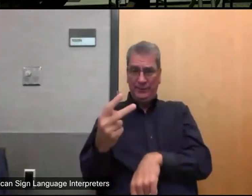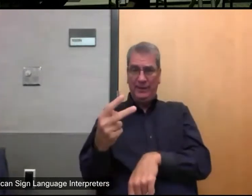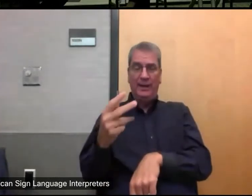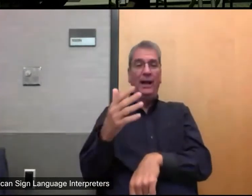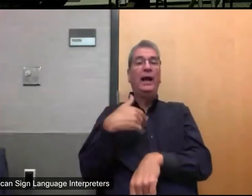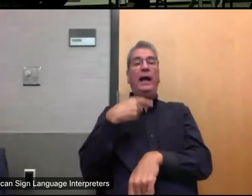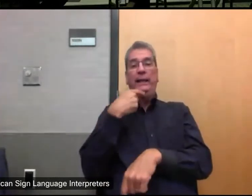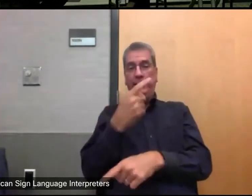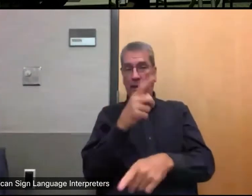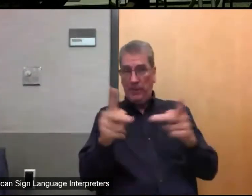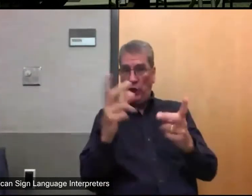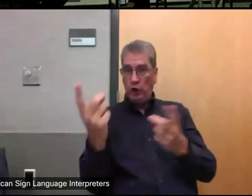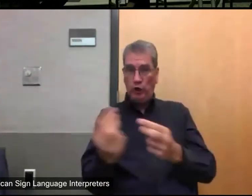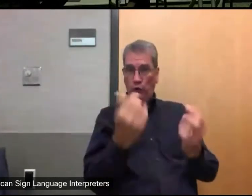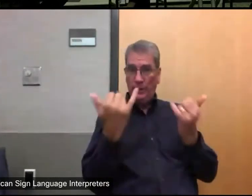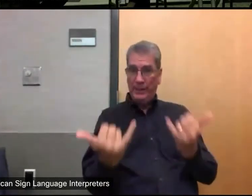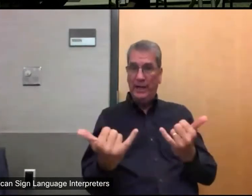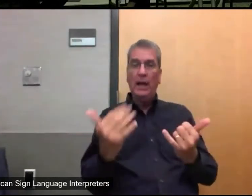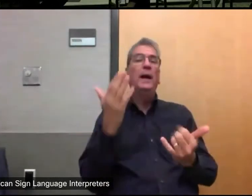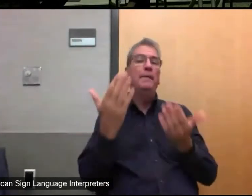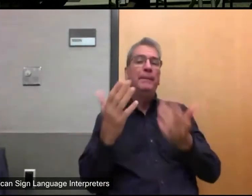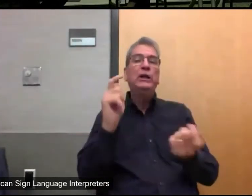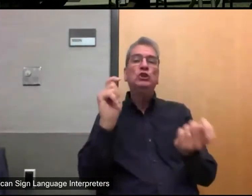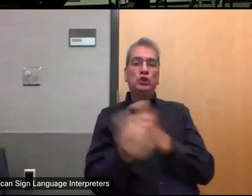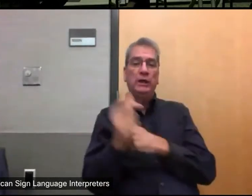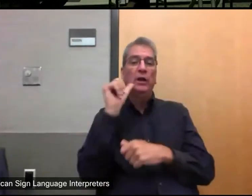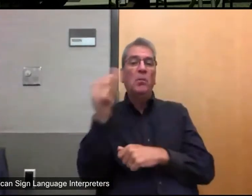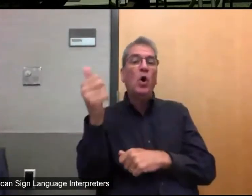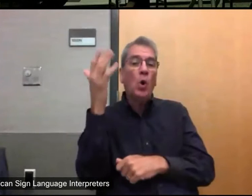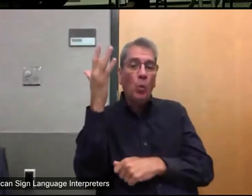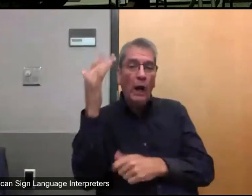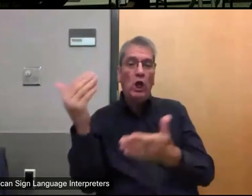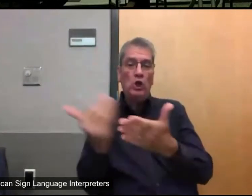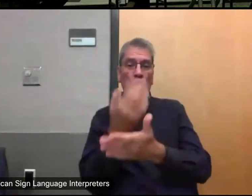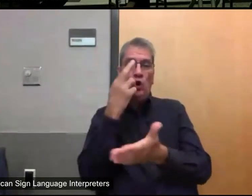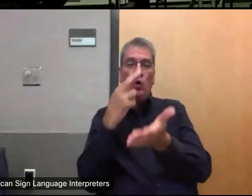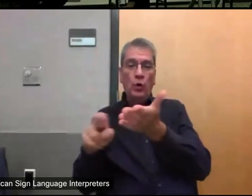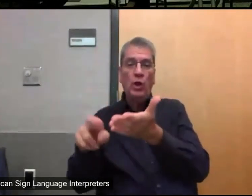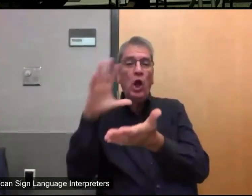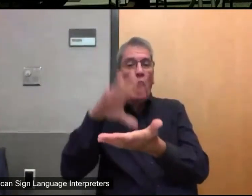change tomorrow and that's because there's so much research going on. And it's a good thing. We're going to learn new things, but just